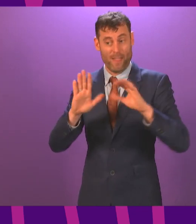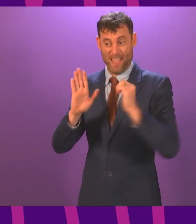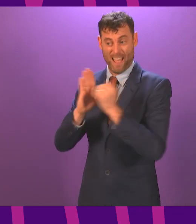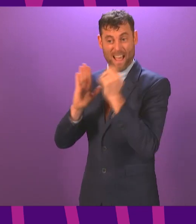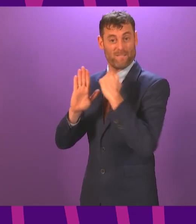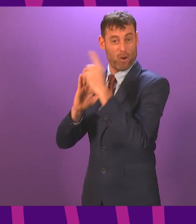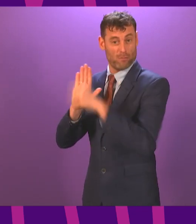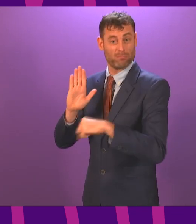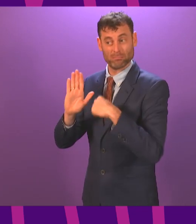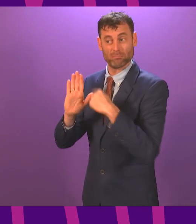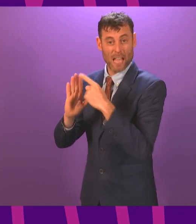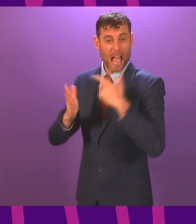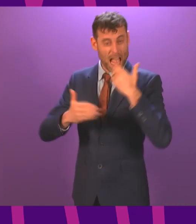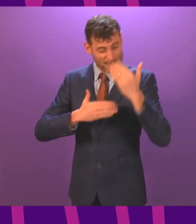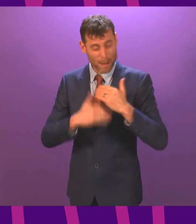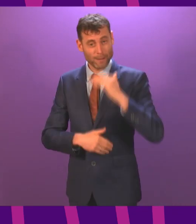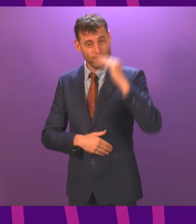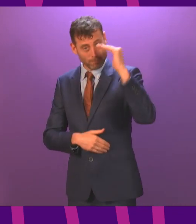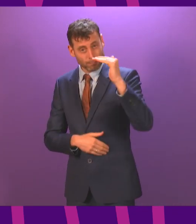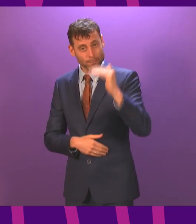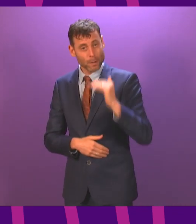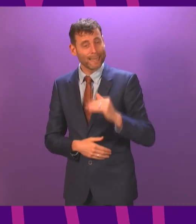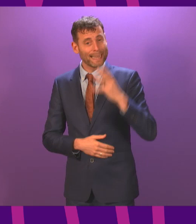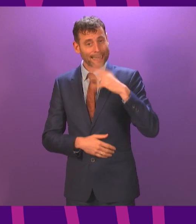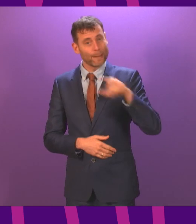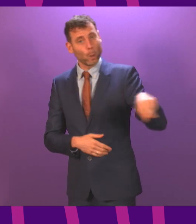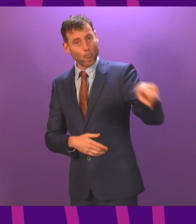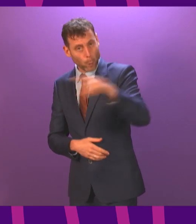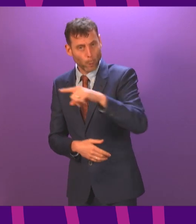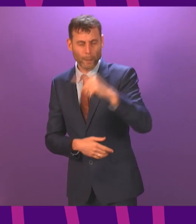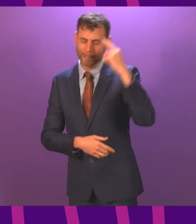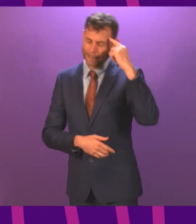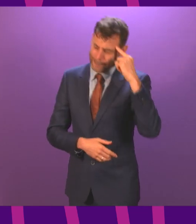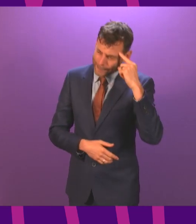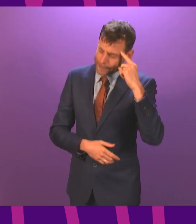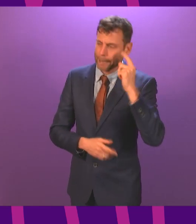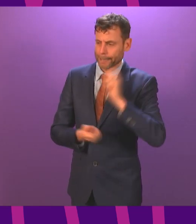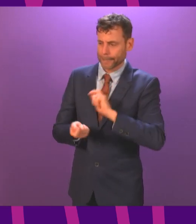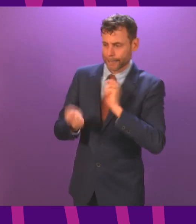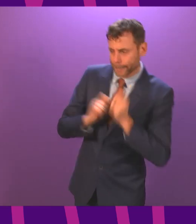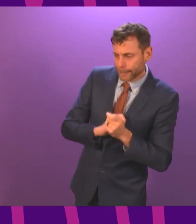and it sets out clearly the steps that we are asking people to take. We keep all those